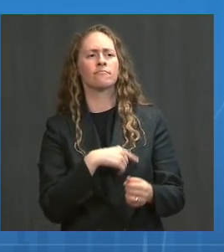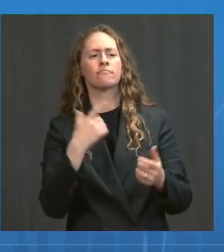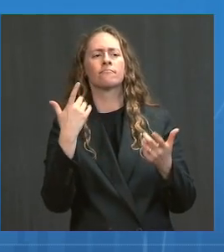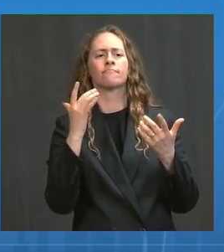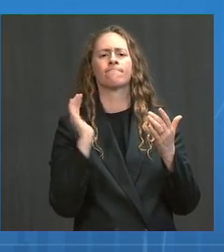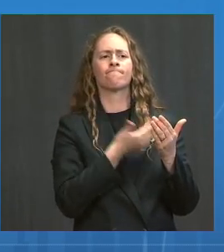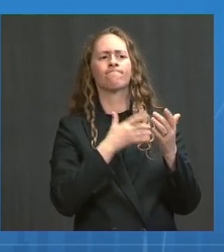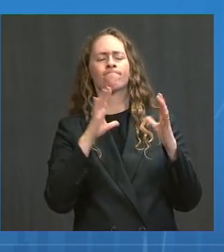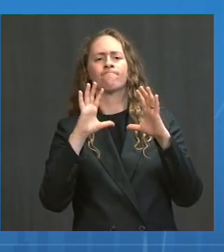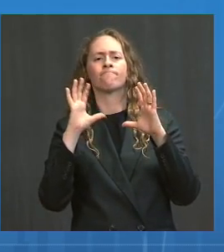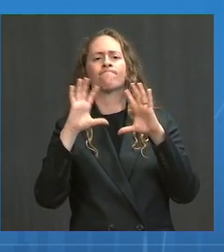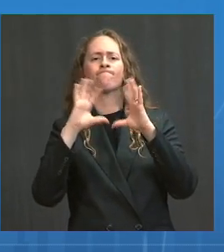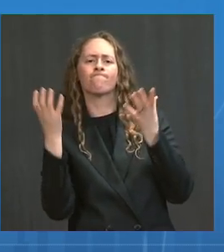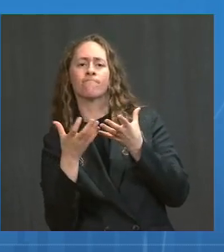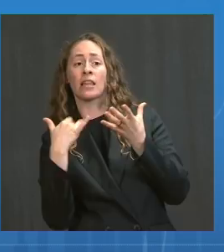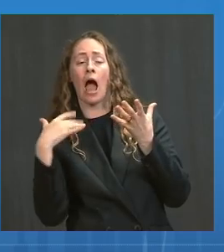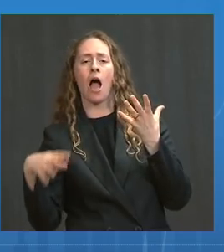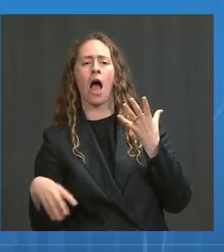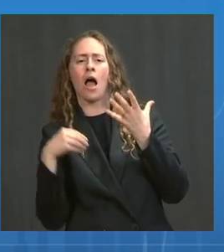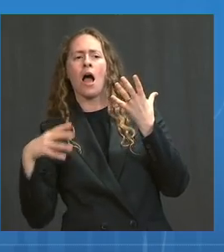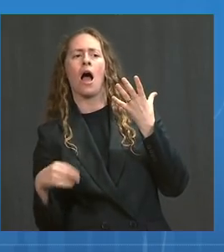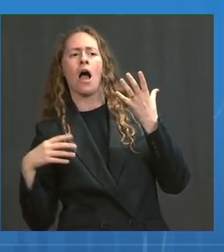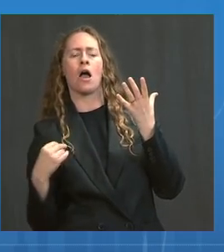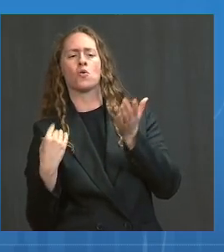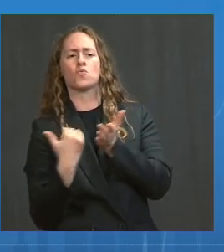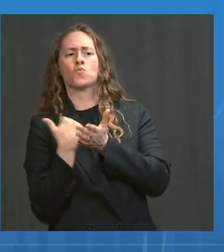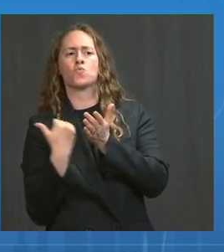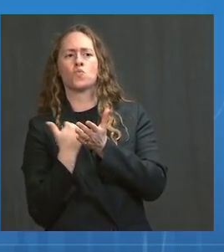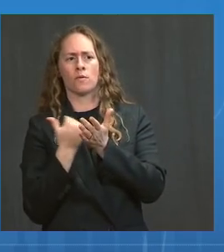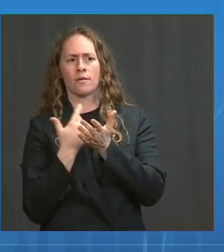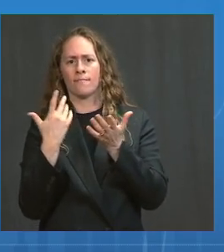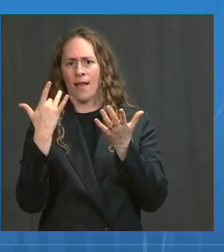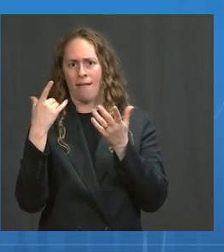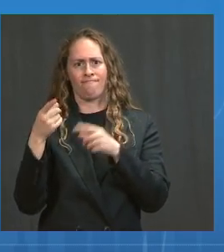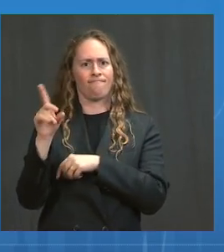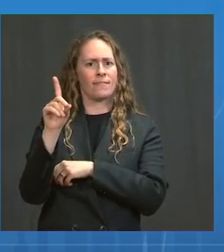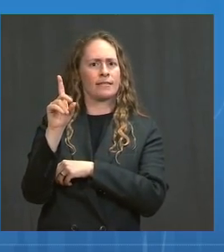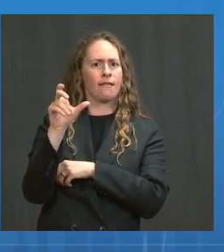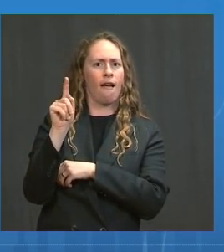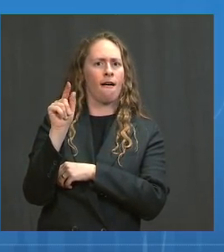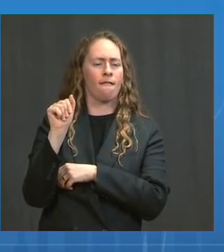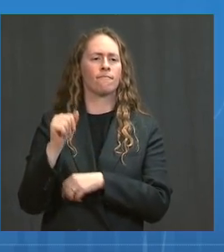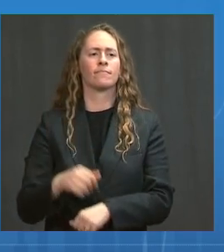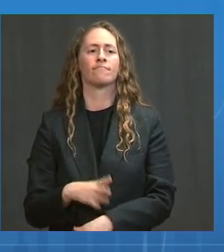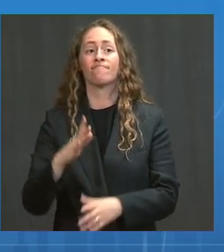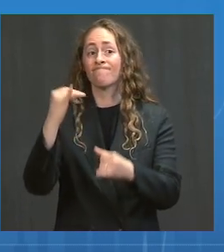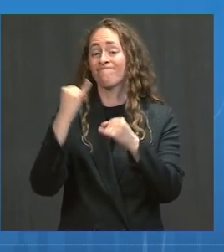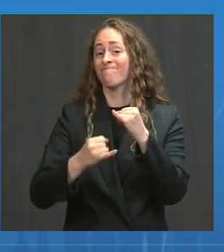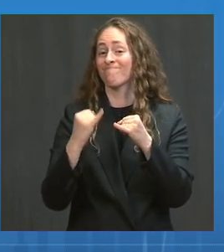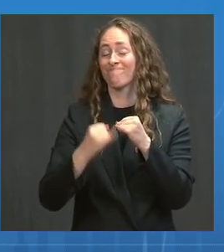given the Delta variant and the time that we find ourselves in. Last question. Moderator: Last question.